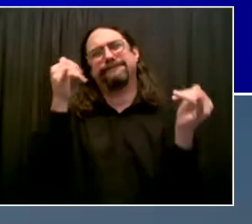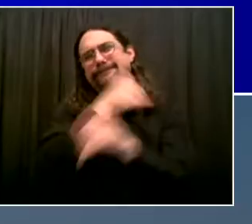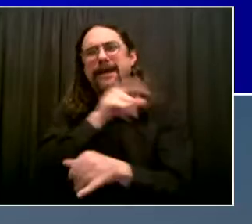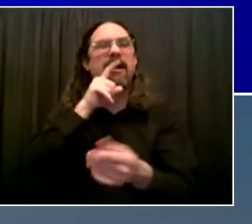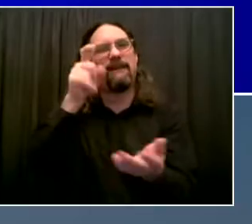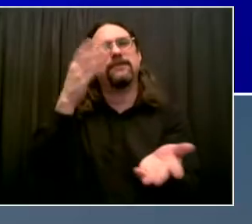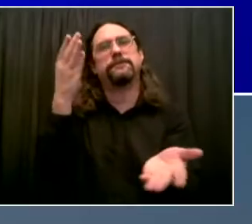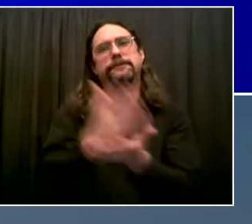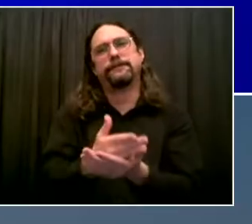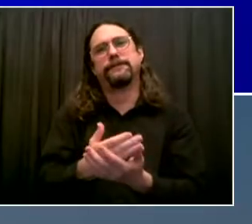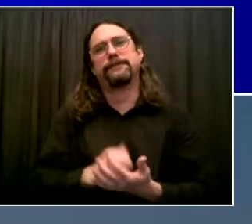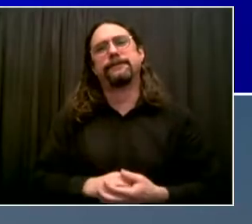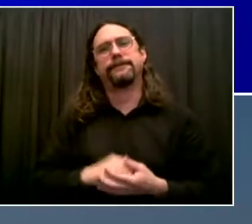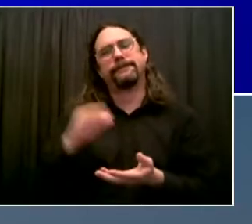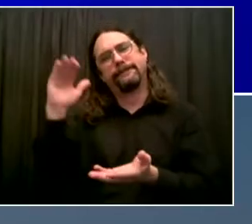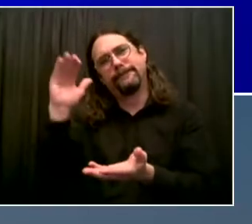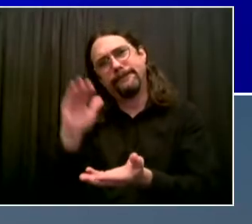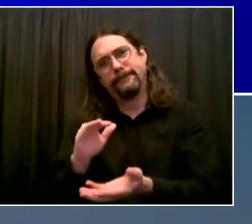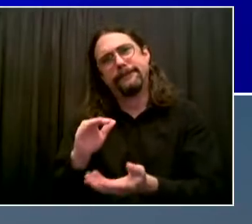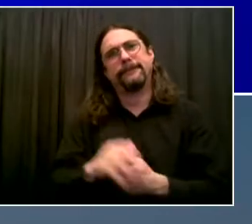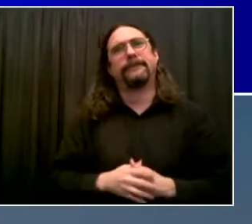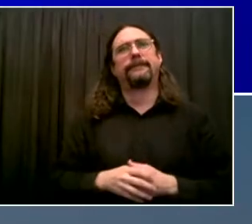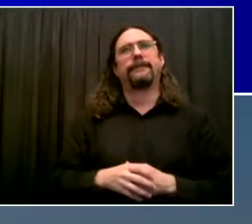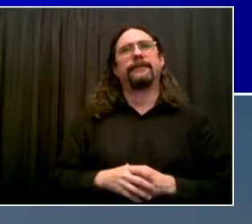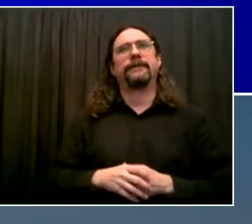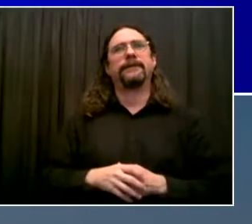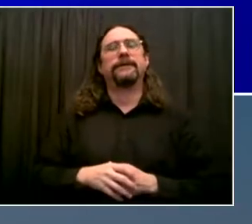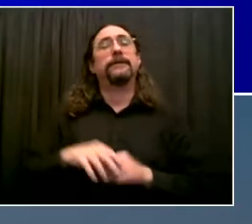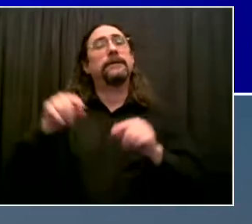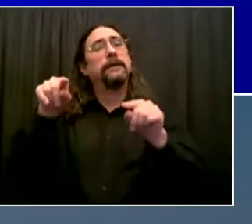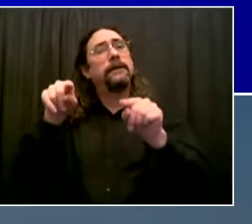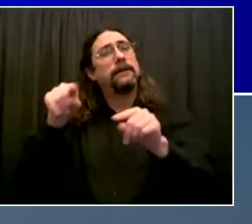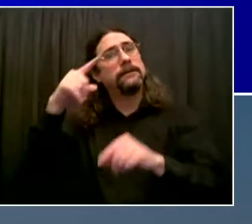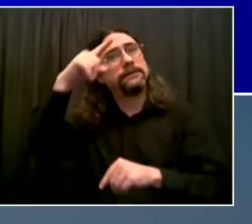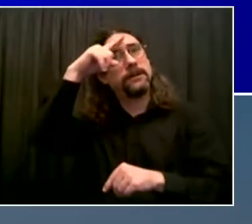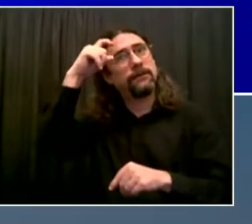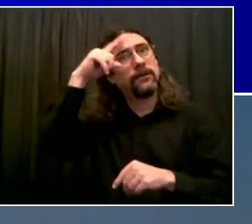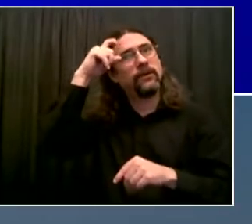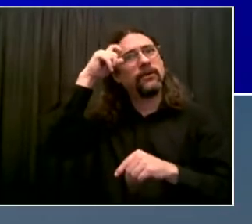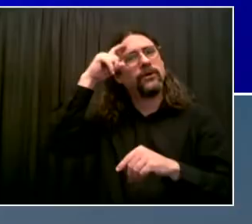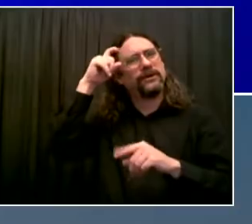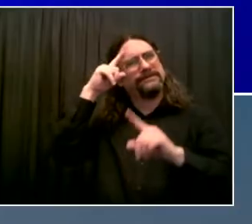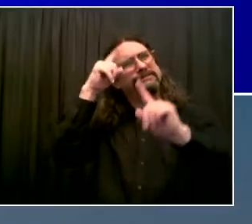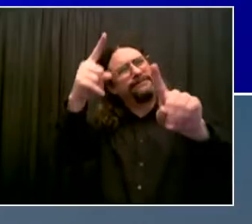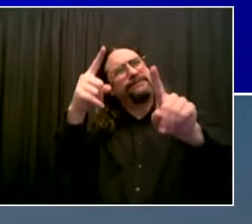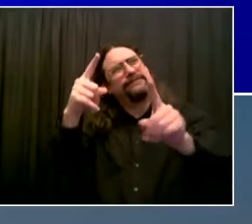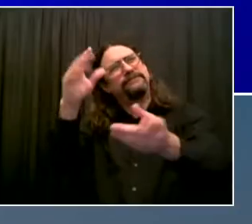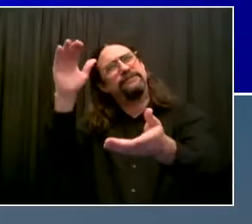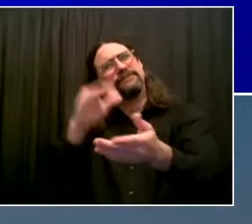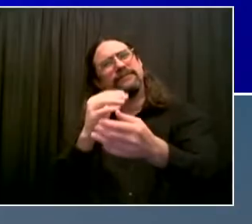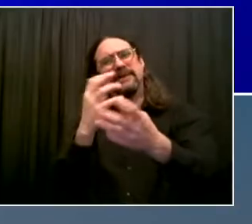ACIEHV EIN NEW YORK CITY. WE'LL USE ALL THE TOOLS WE HAVE RIGHT NOW TO ENSURE A SAFE